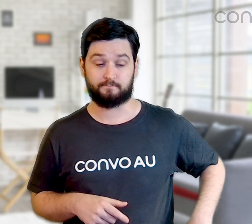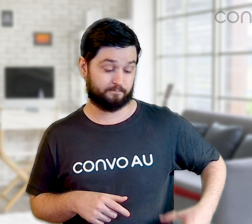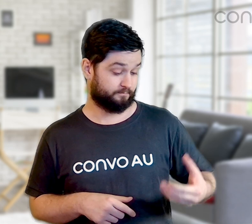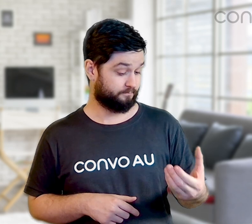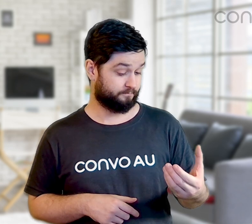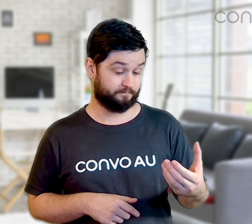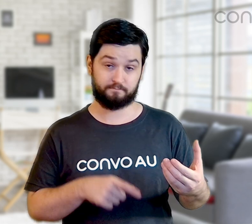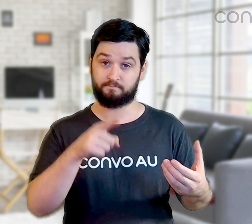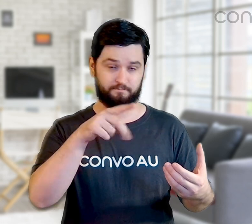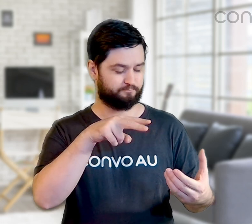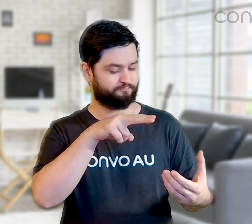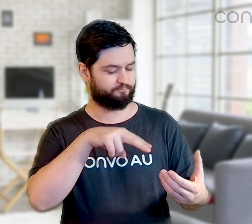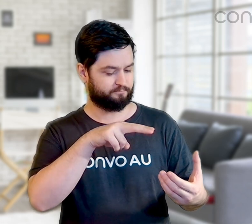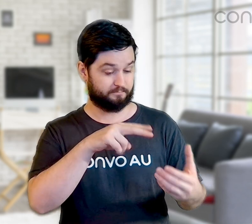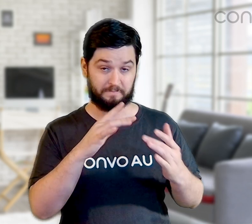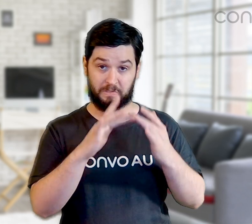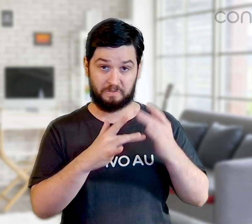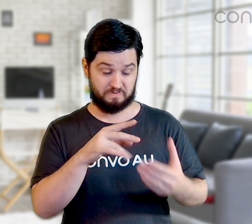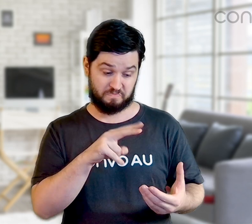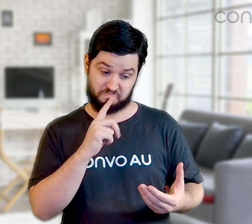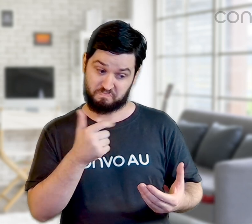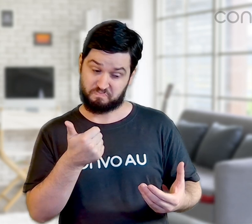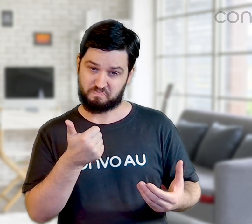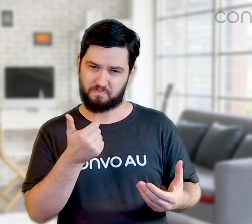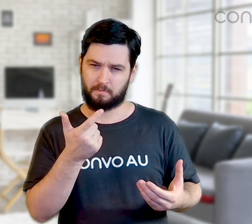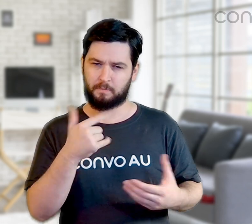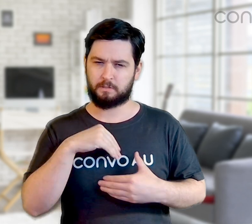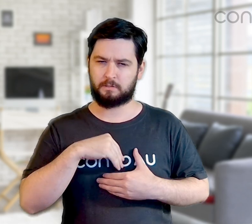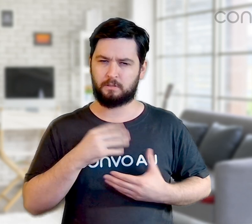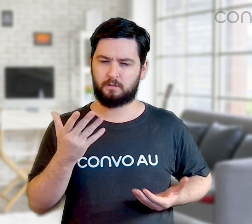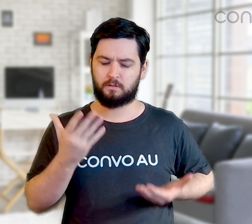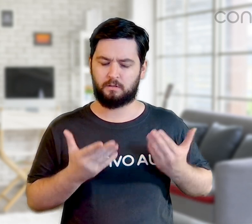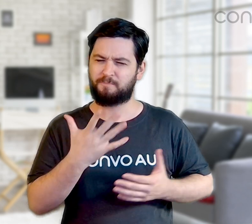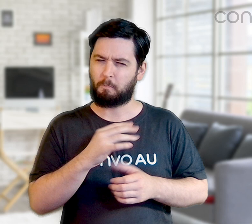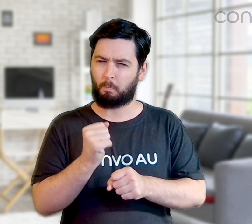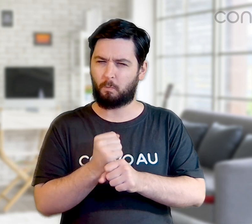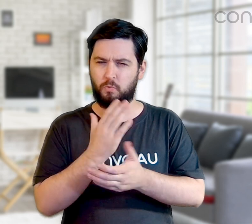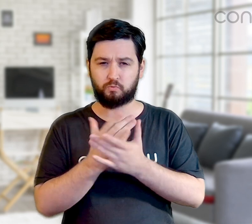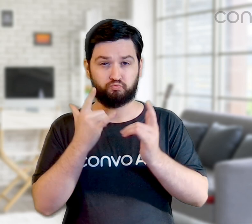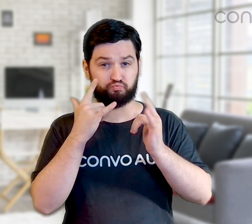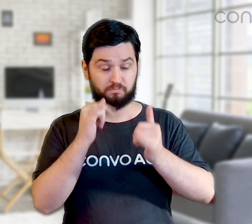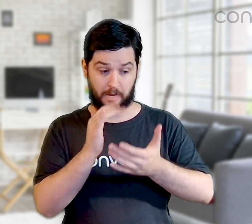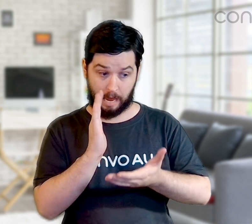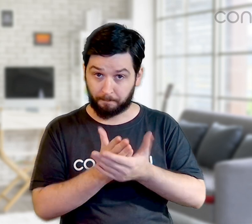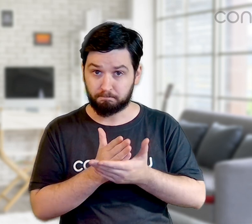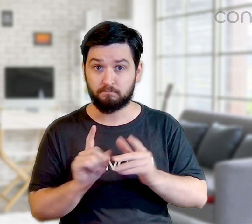2. Even if you have good mobile reception, it may be worthwhile checking your internet speed.